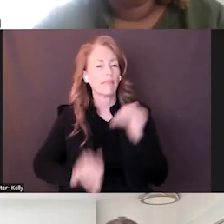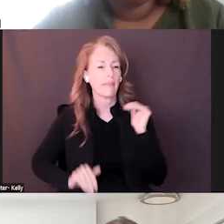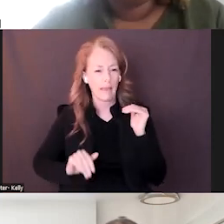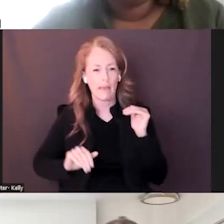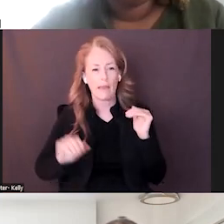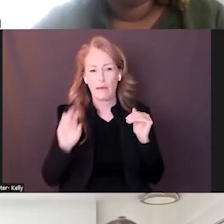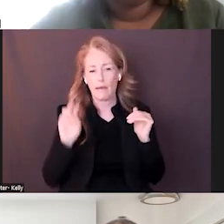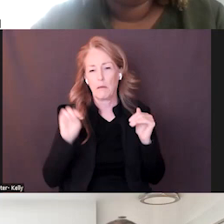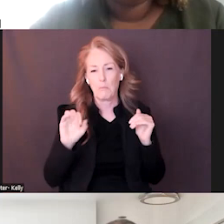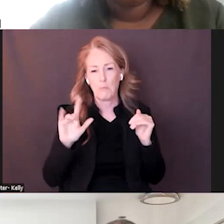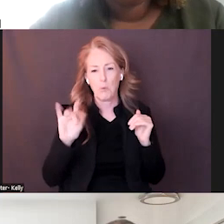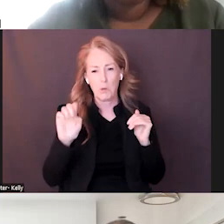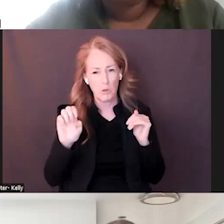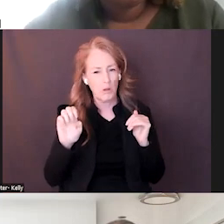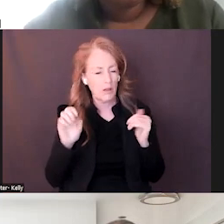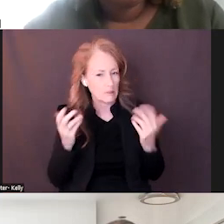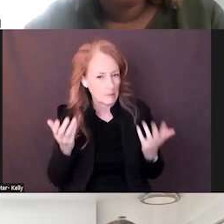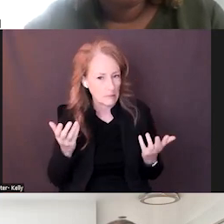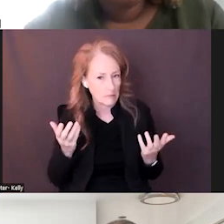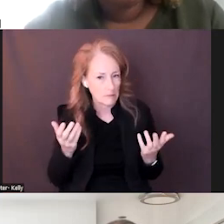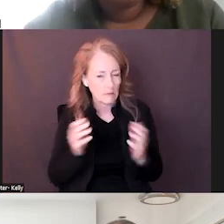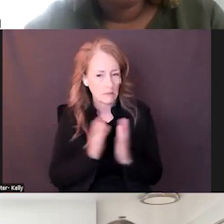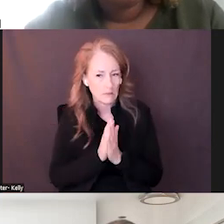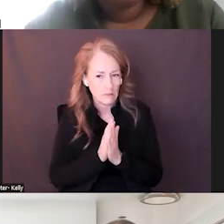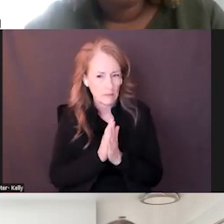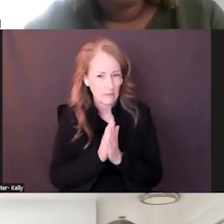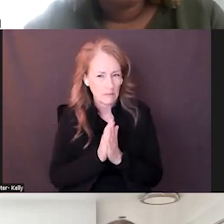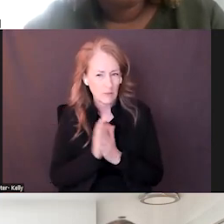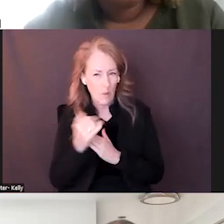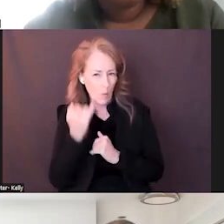TECHNICALLY, IF YOU WANT TO FOLLOW SOMEBODY FROM WHEN